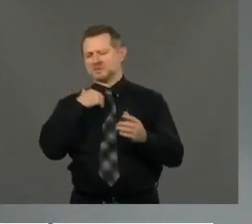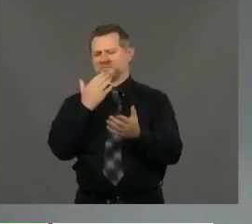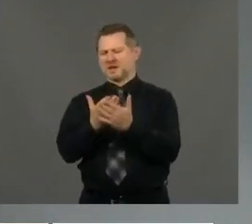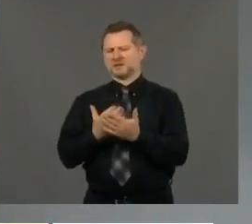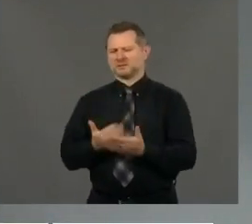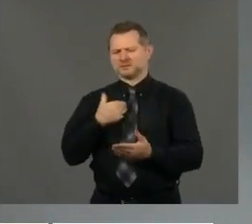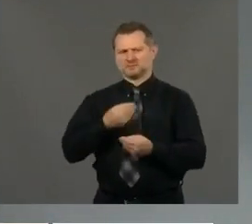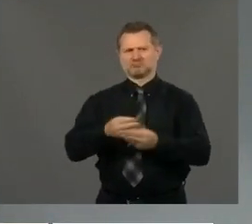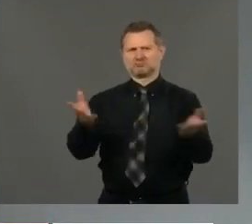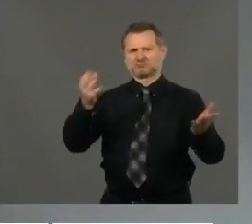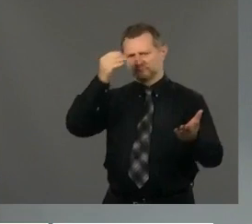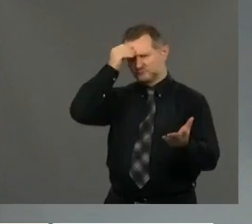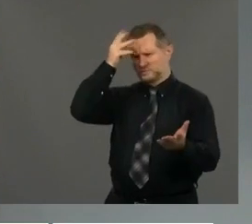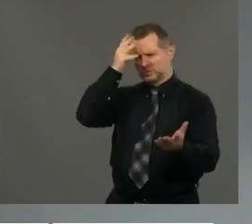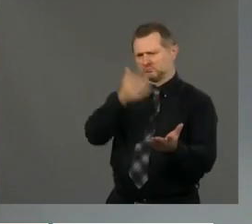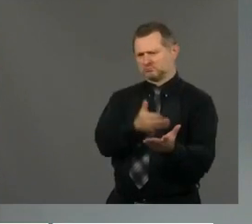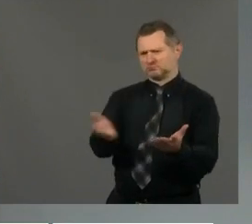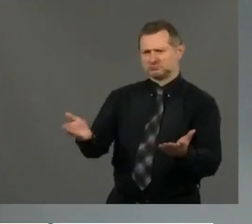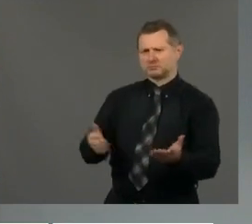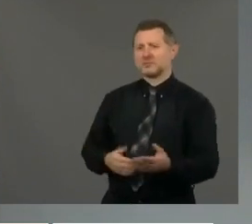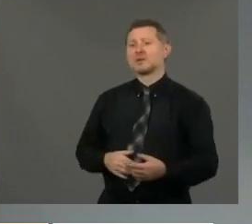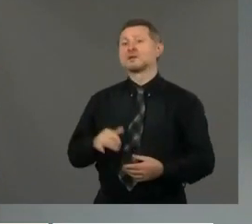THEY USE THE PUBLIC REPORTED